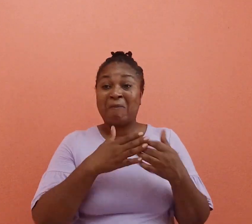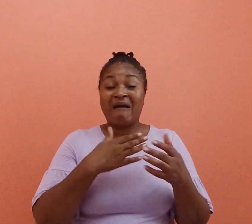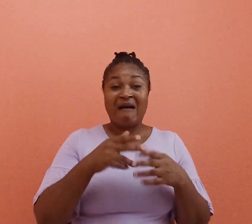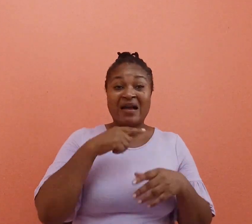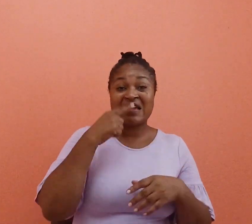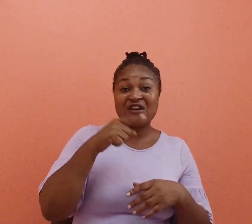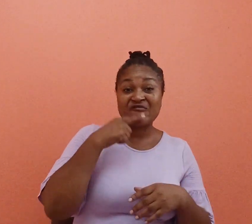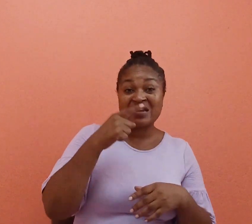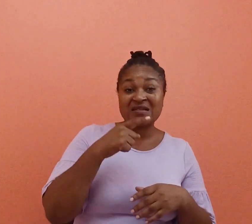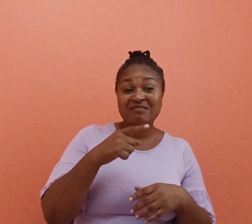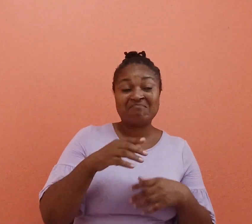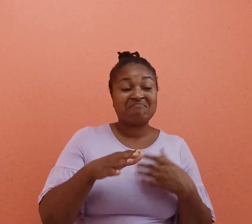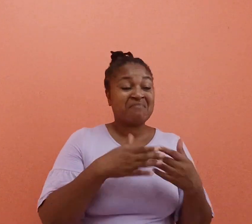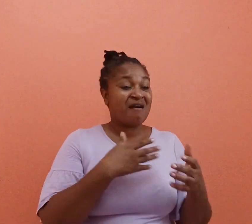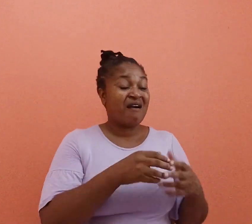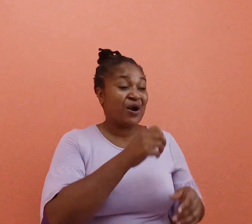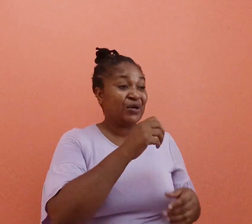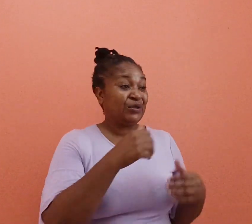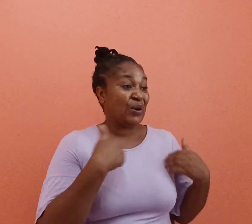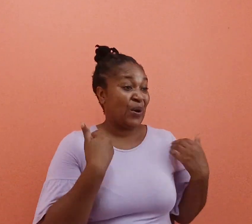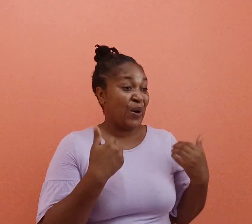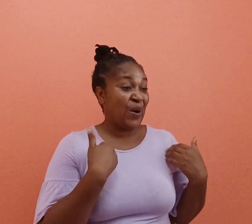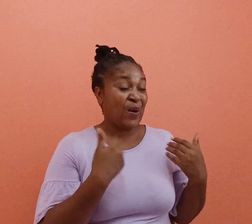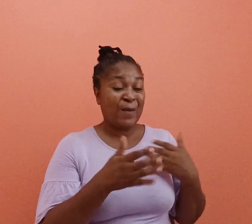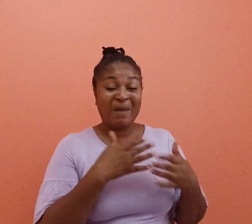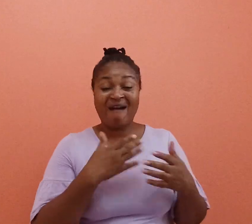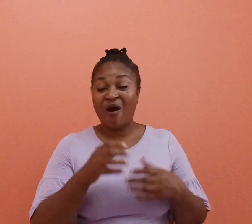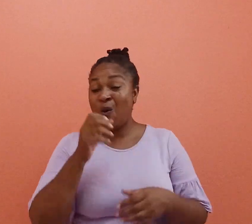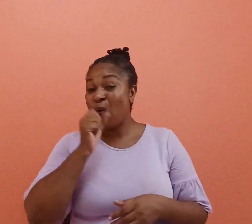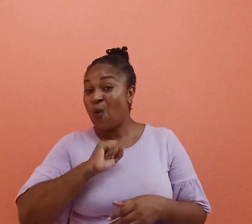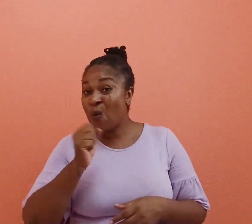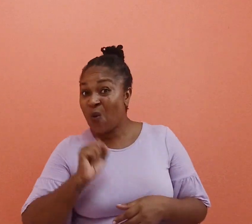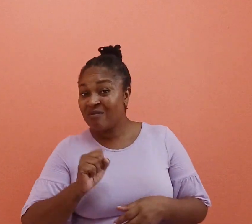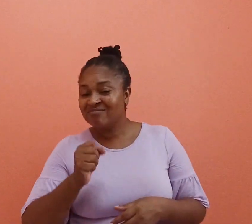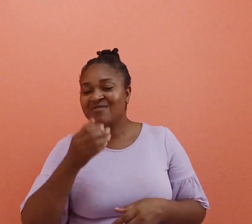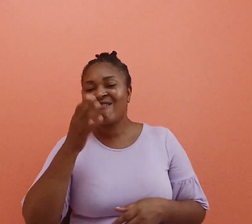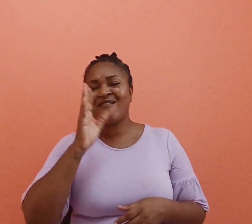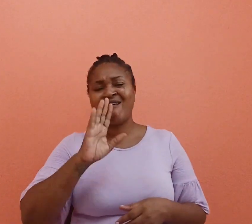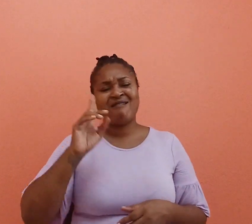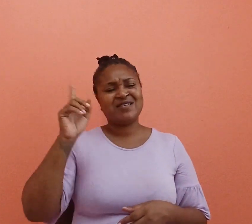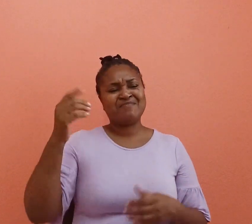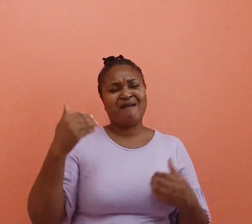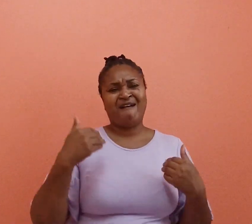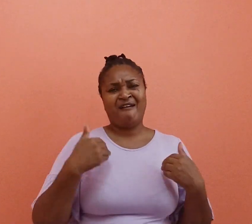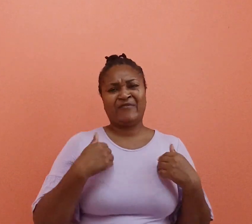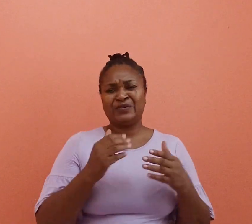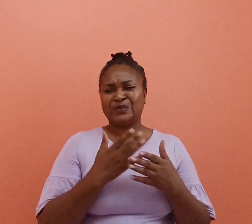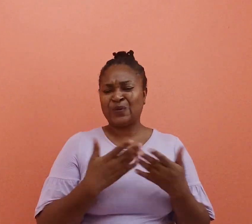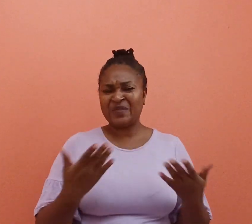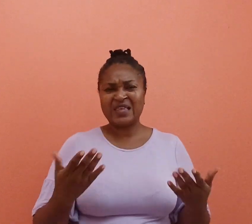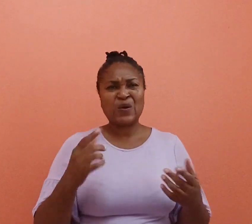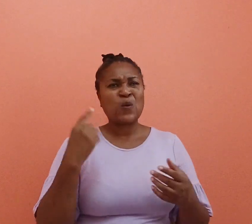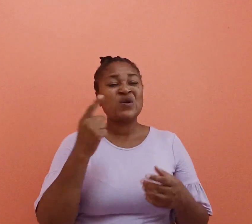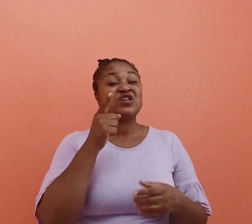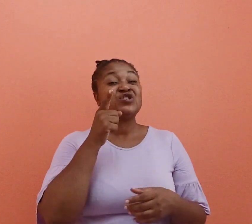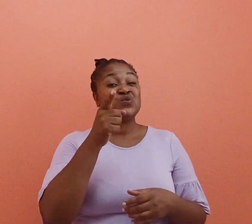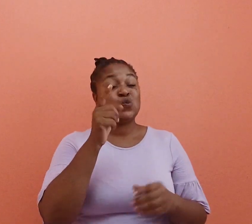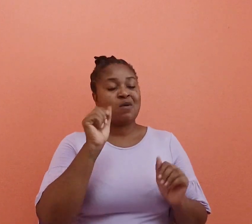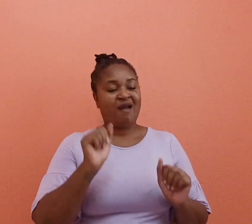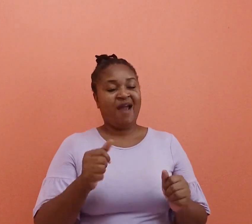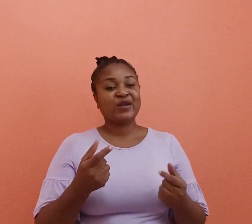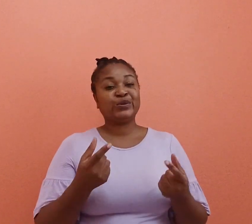young or old, God has something only you can do.